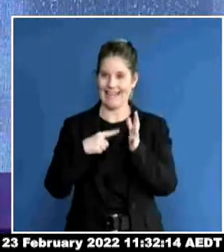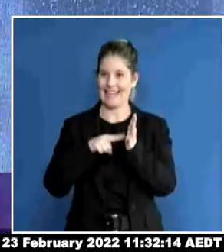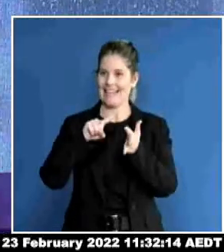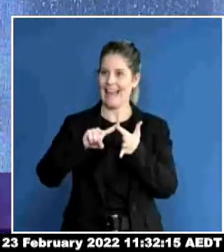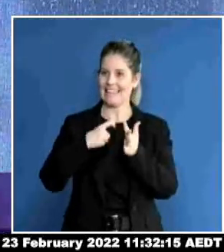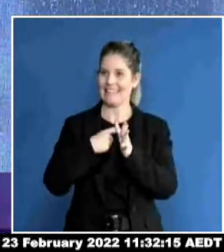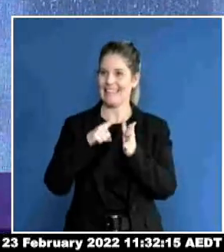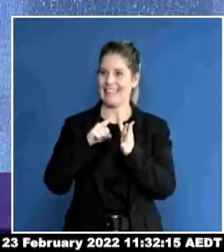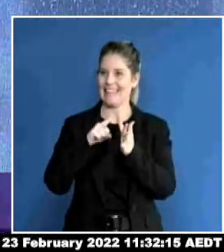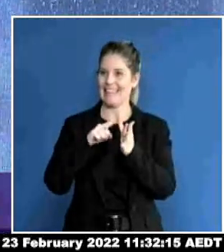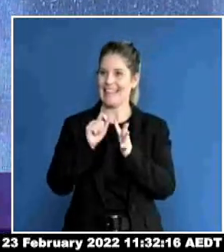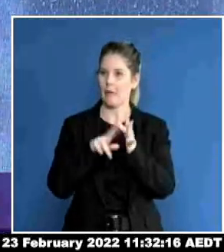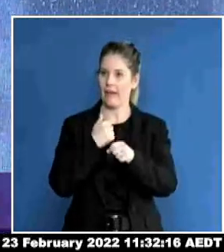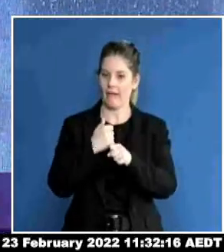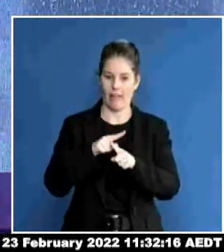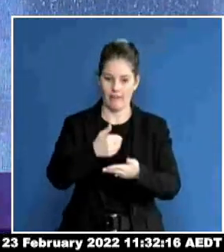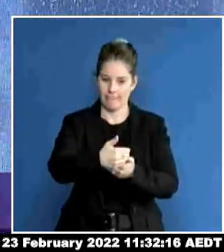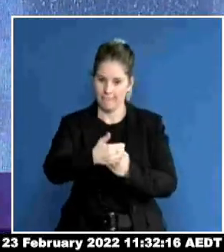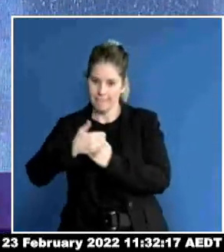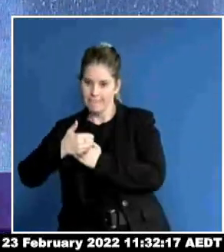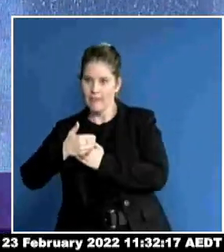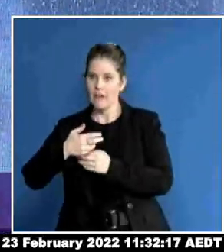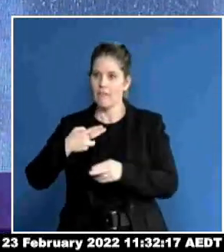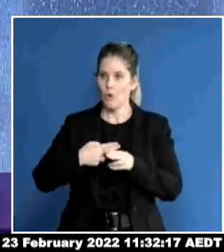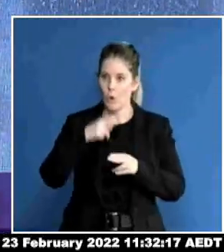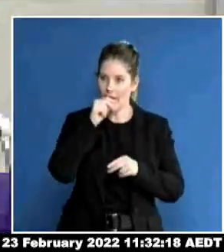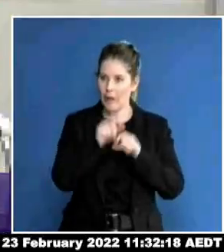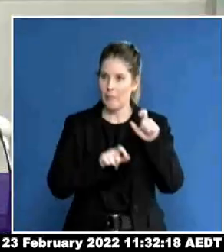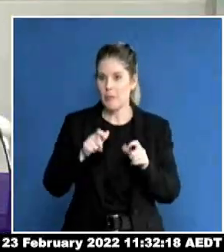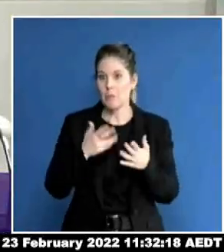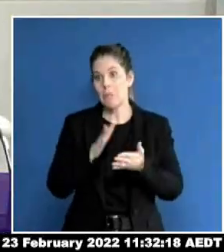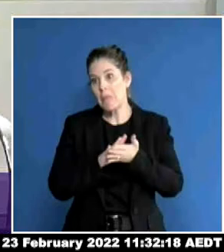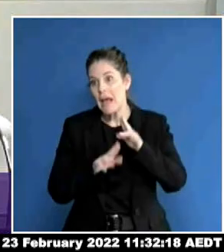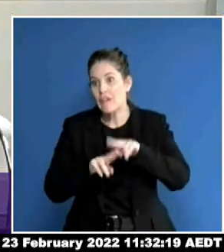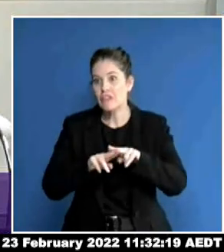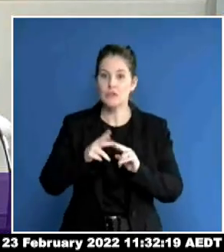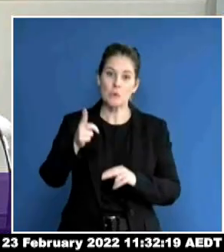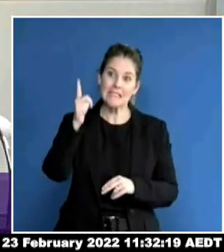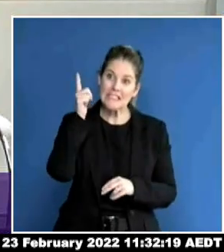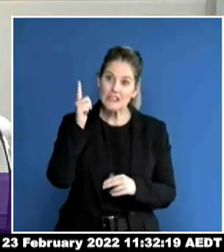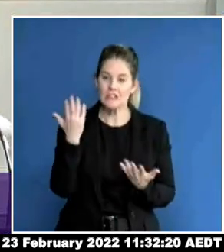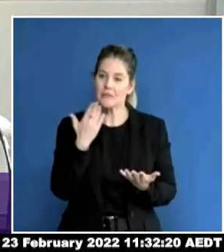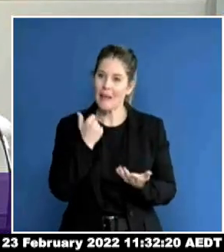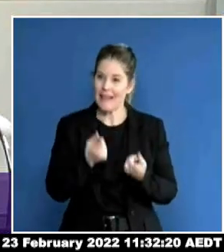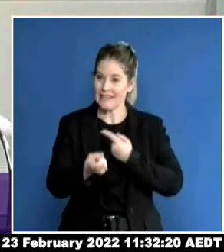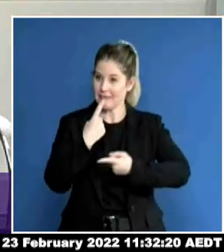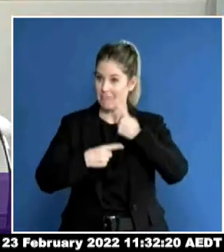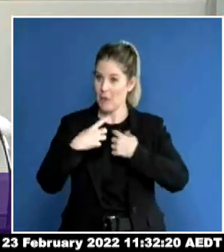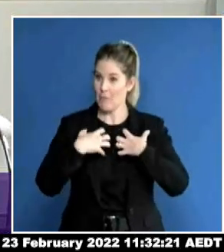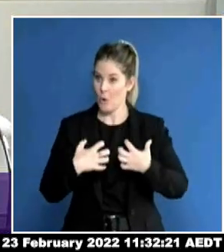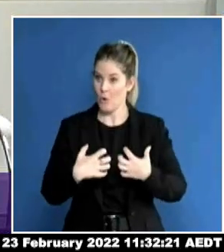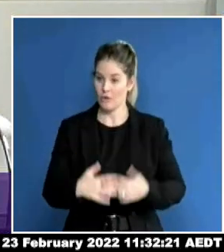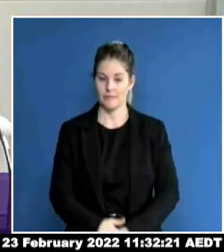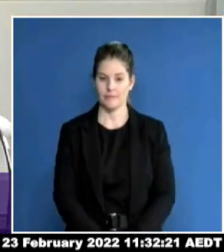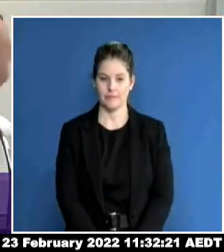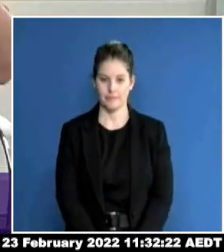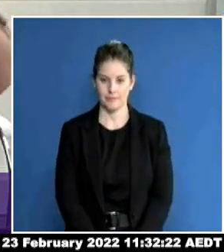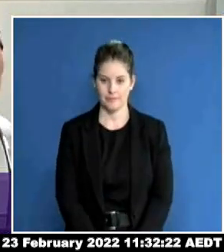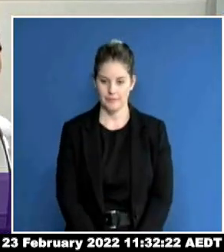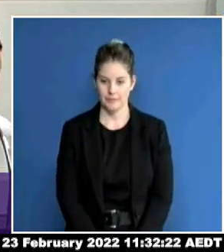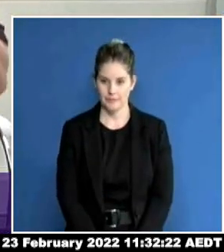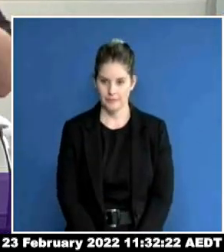Certainly.